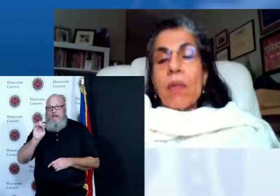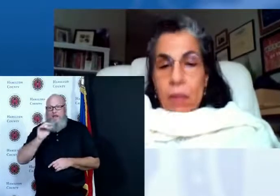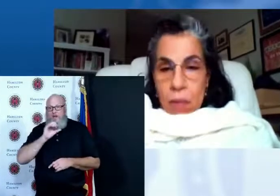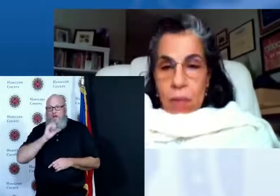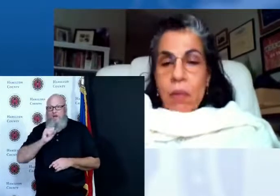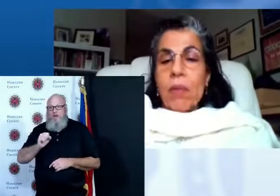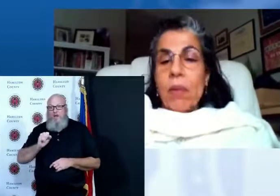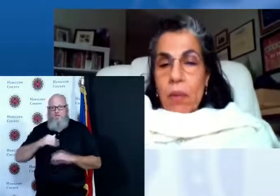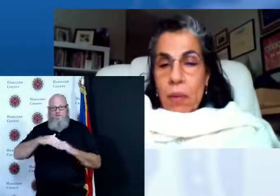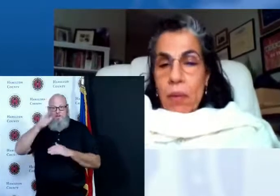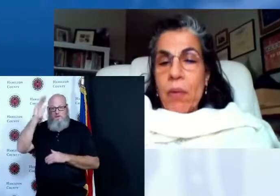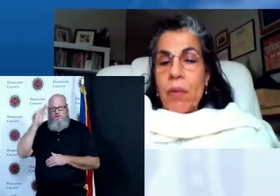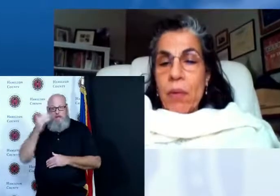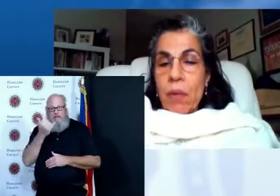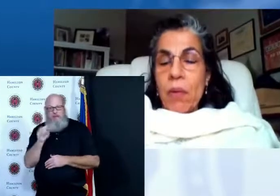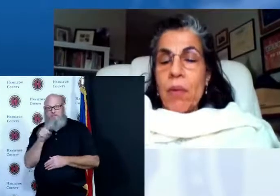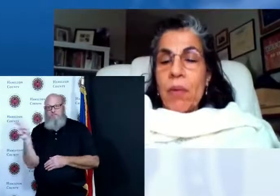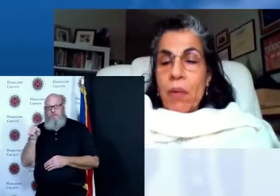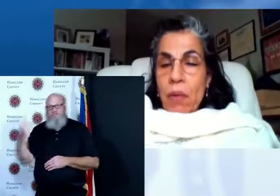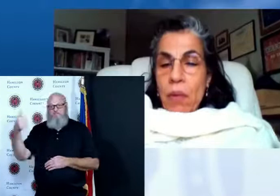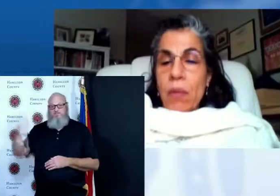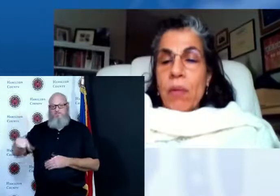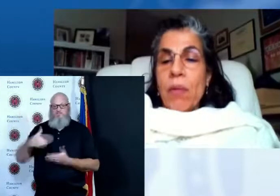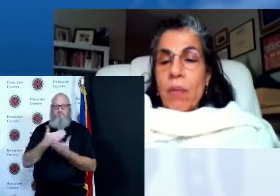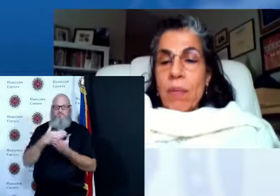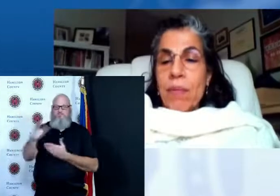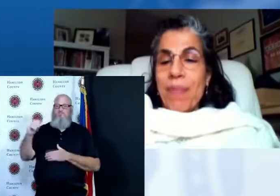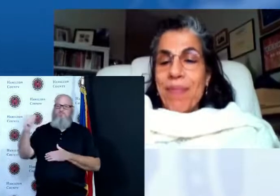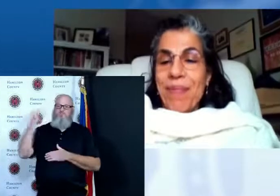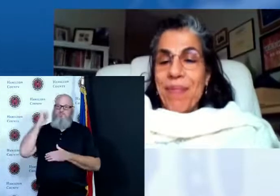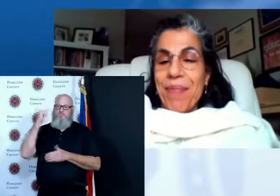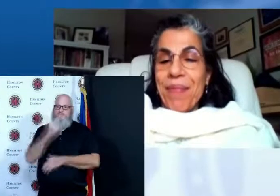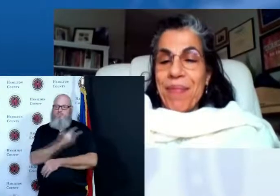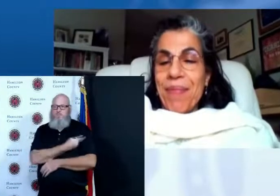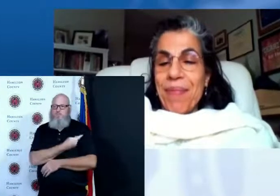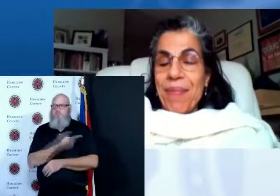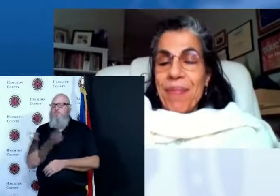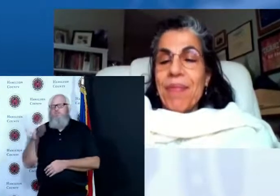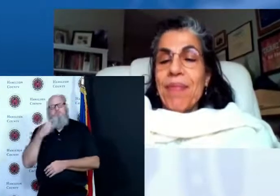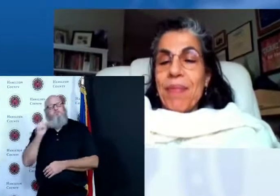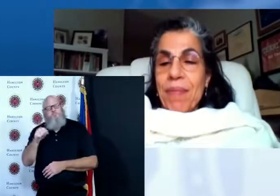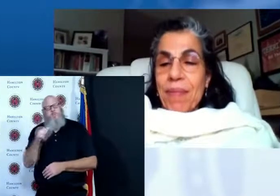and so we were excited we're happy that people are finding appointments elsewhere as well and we have